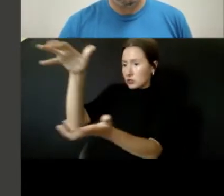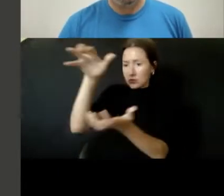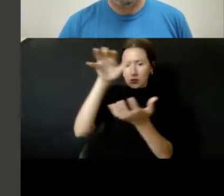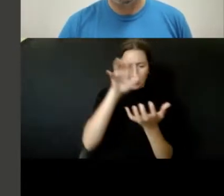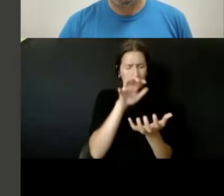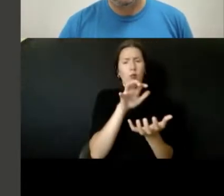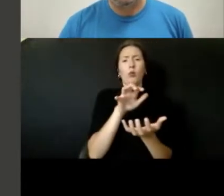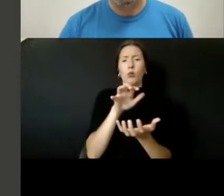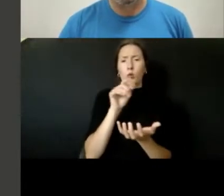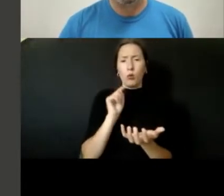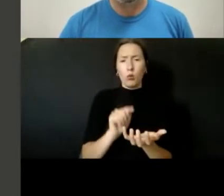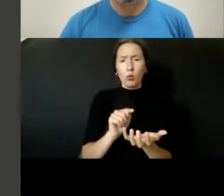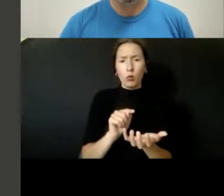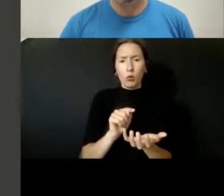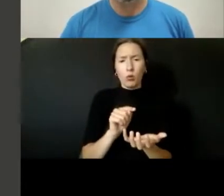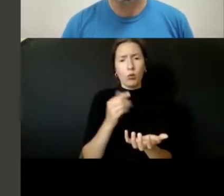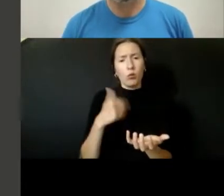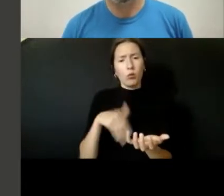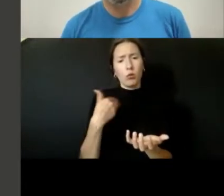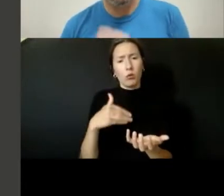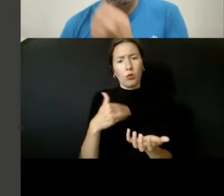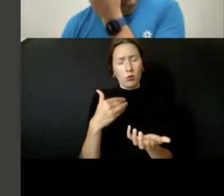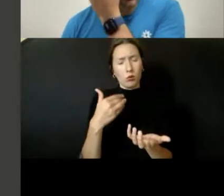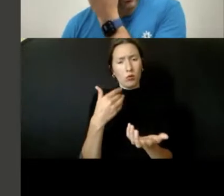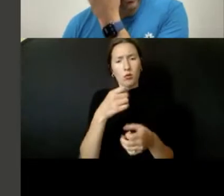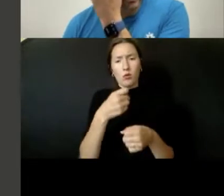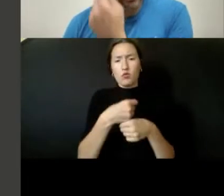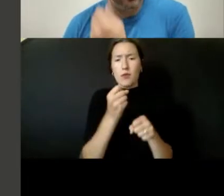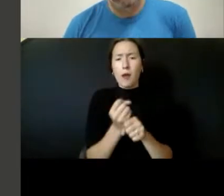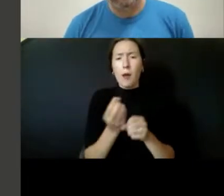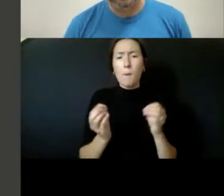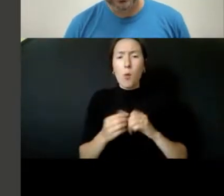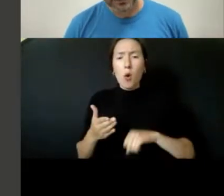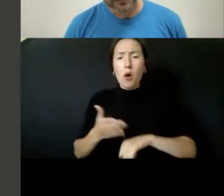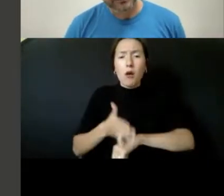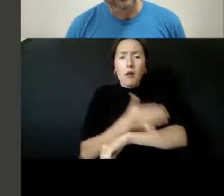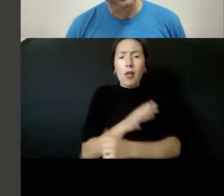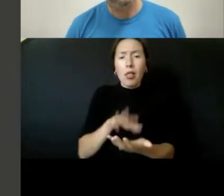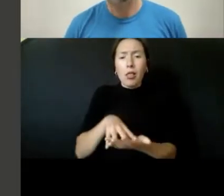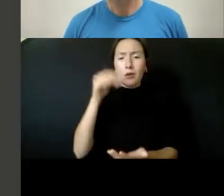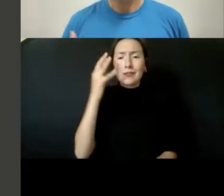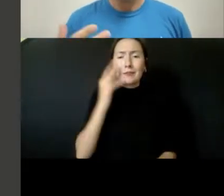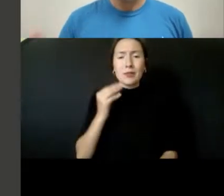can can learning experiences everybody can learn from um and i know susie mentioned